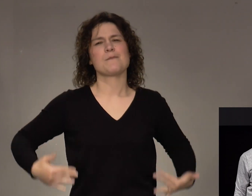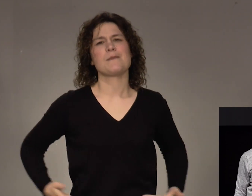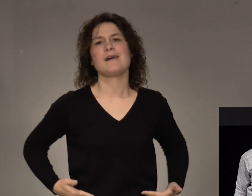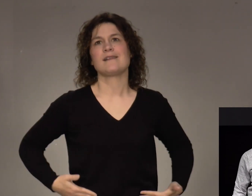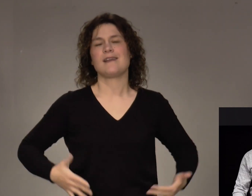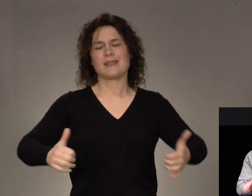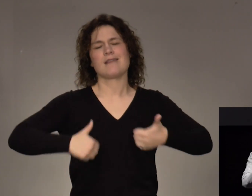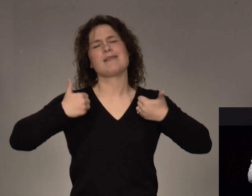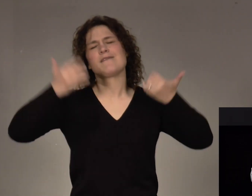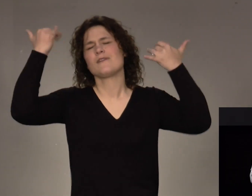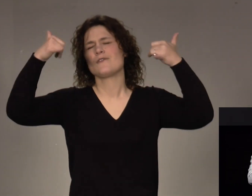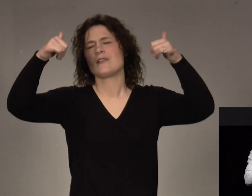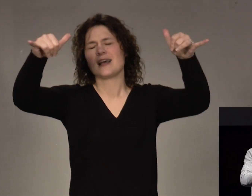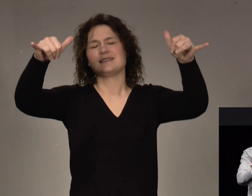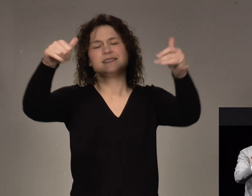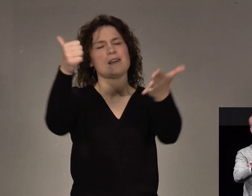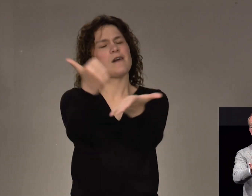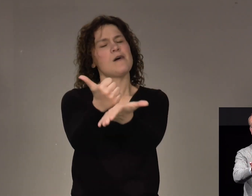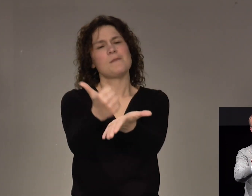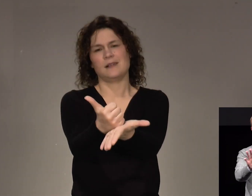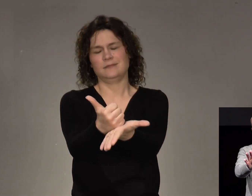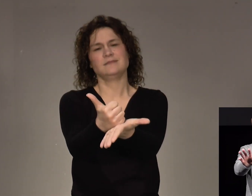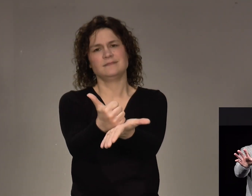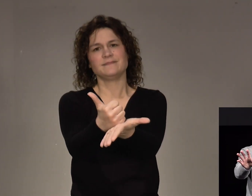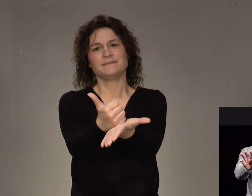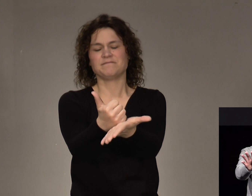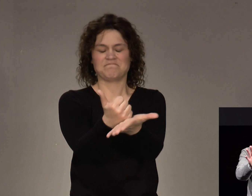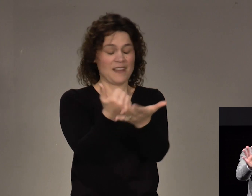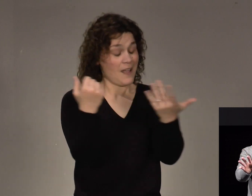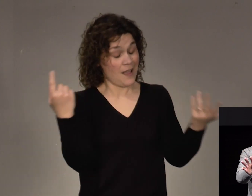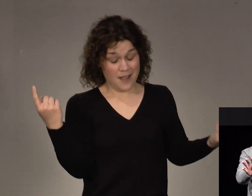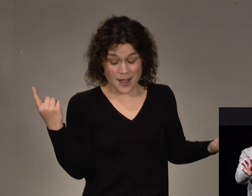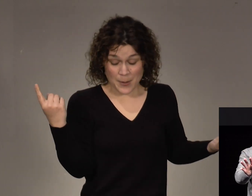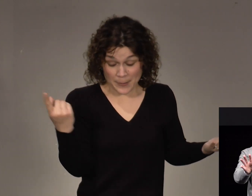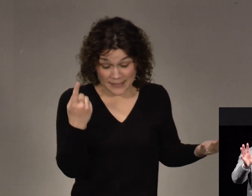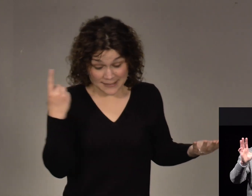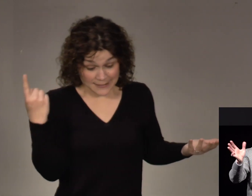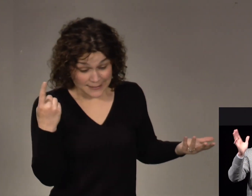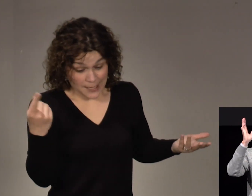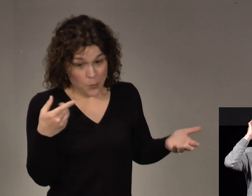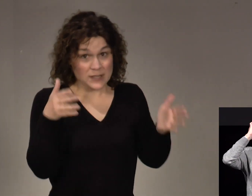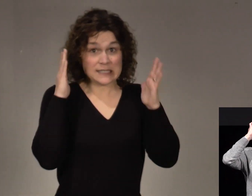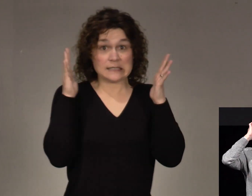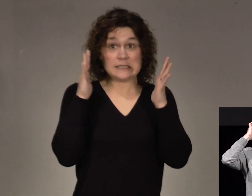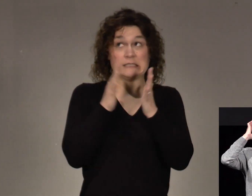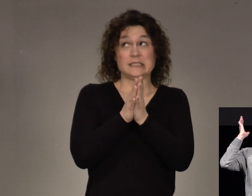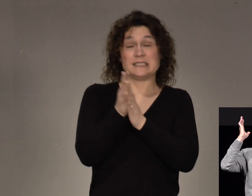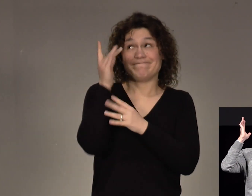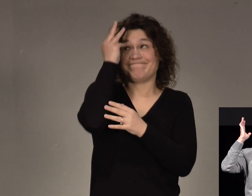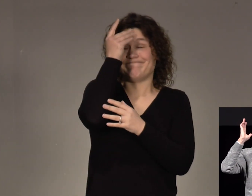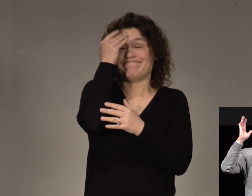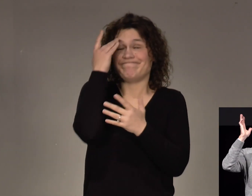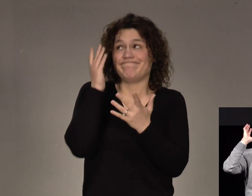Now listen, some--someone may be listening to all this and thinking, okay the